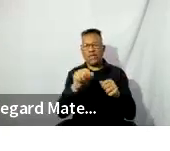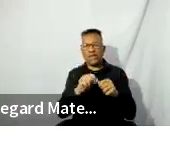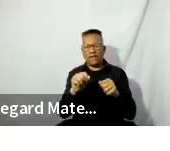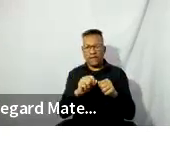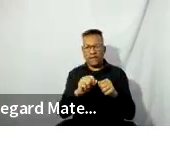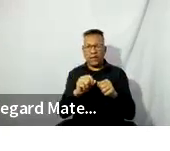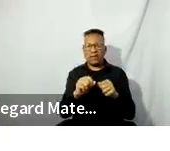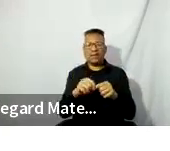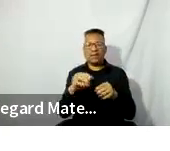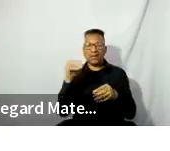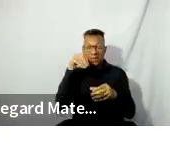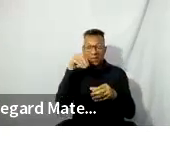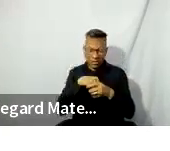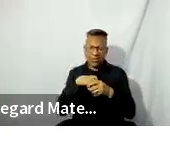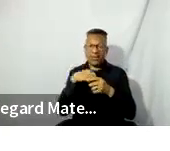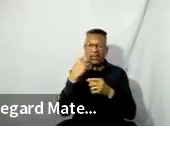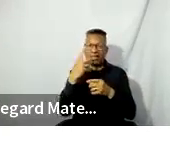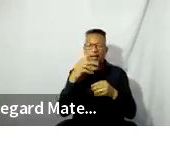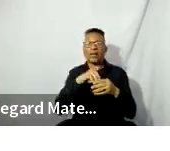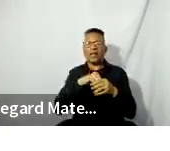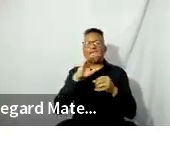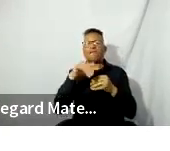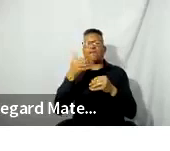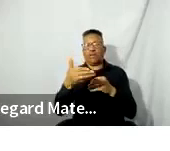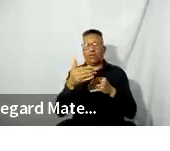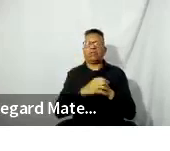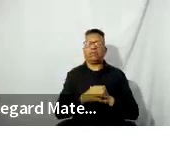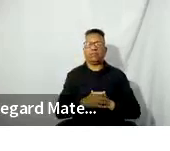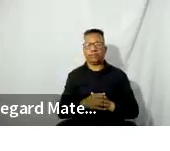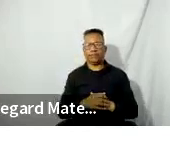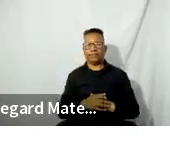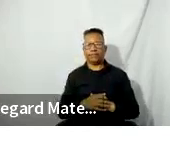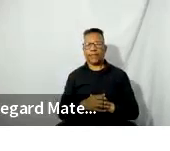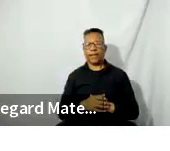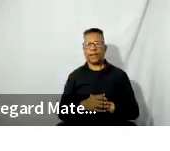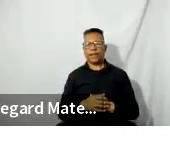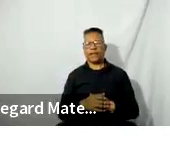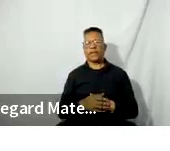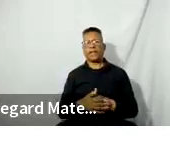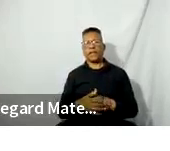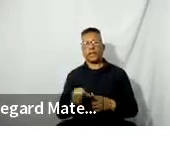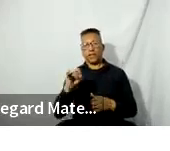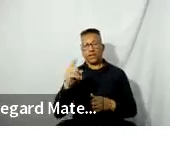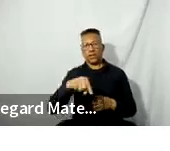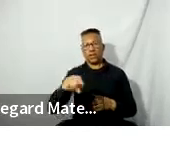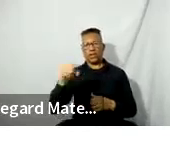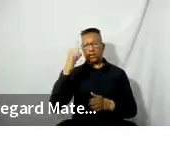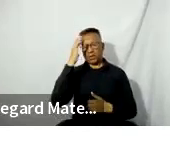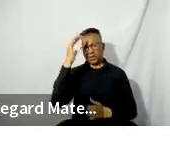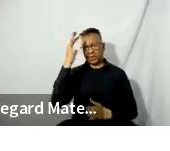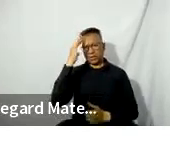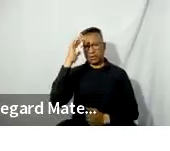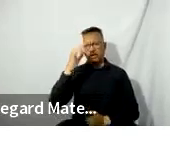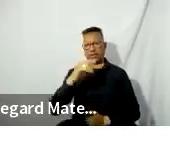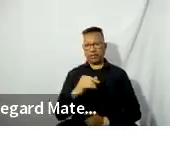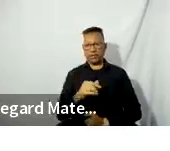of of signs okay, So it's okay, So it's worth bearing that